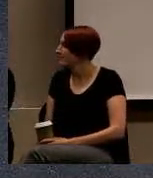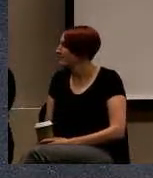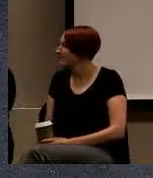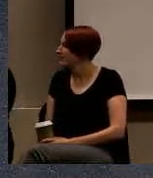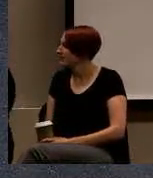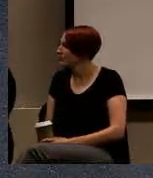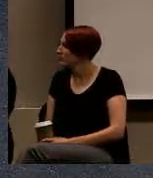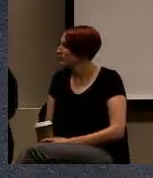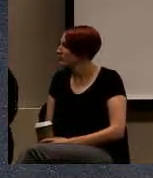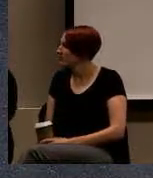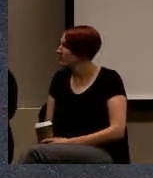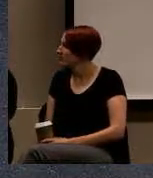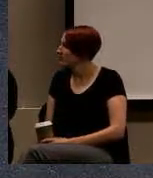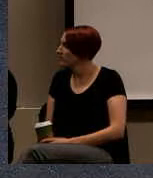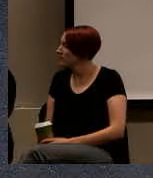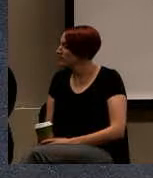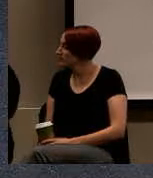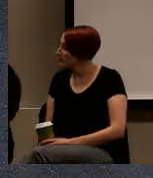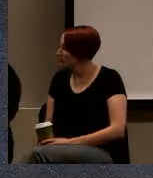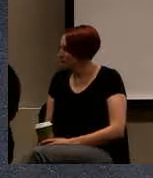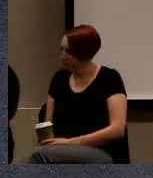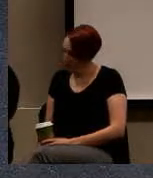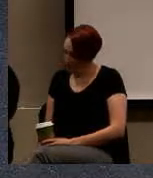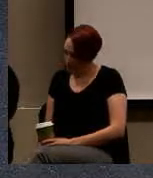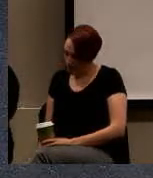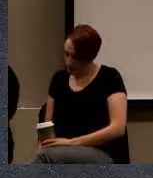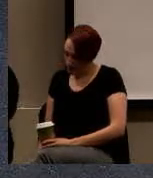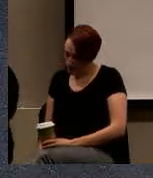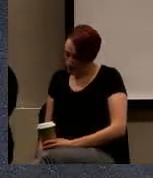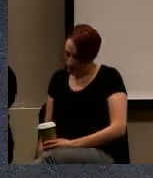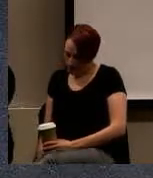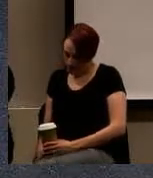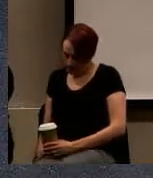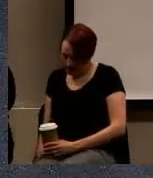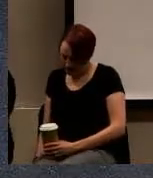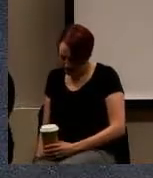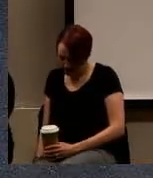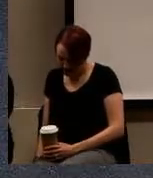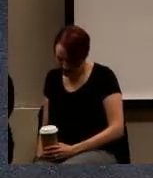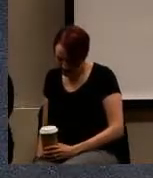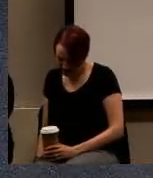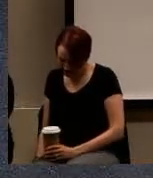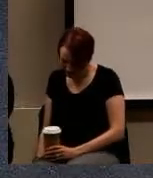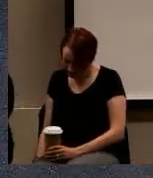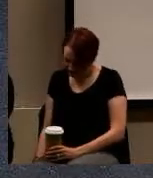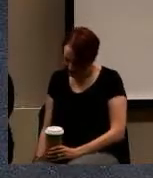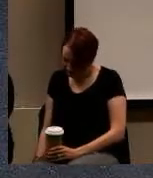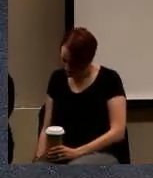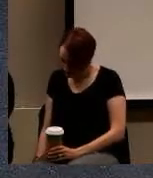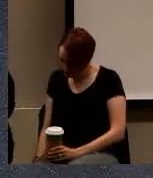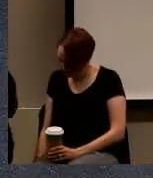more resources for caregivers or folks who are, you know, in your situation you're not the